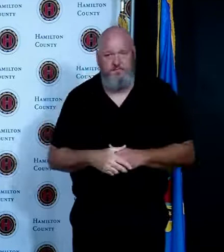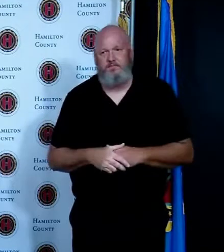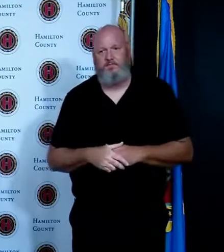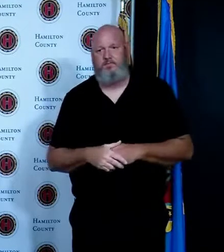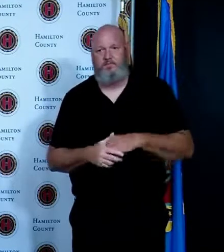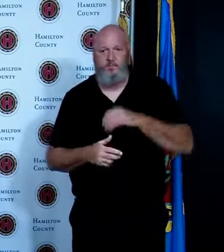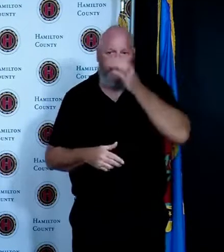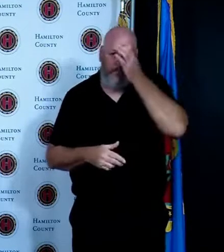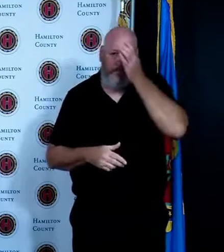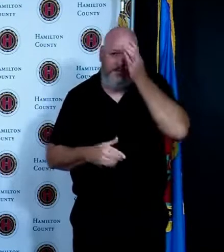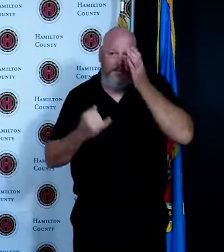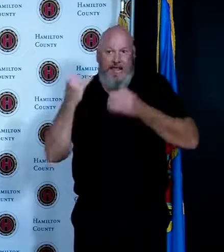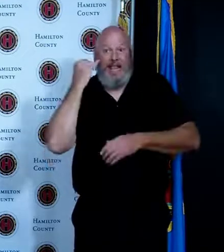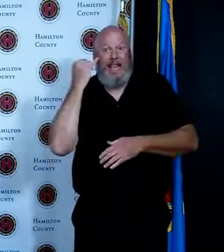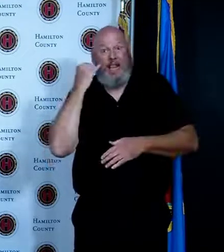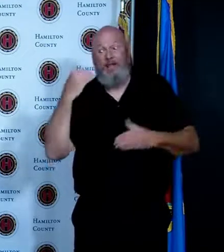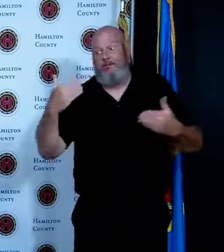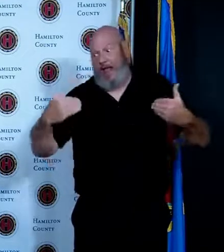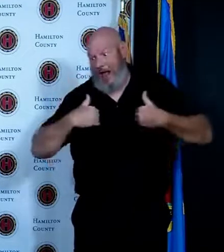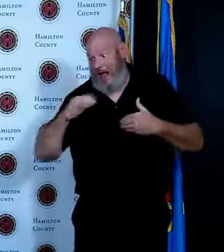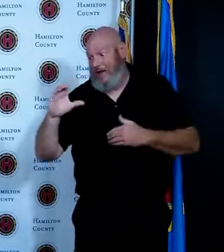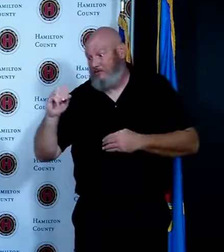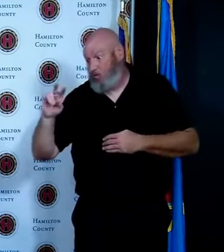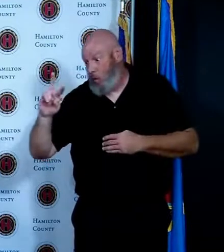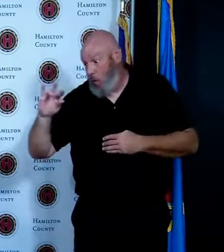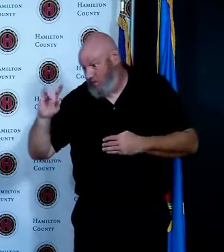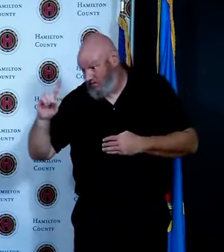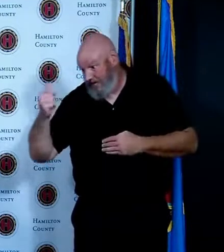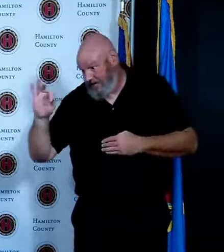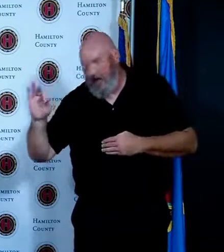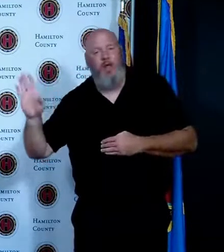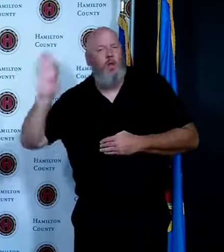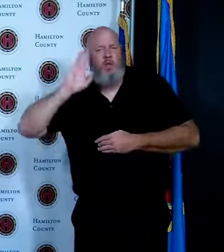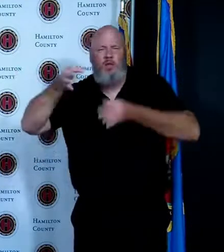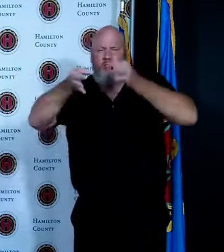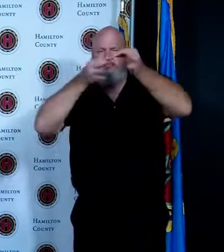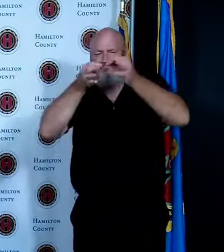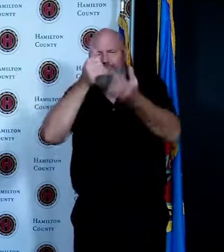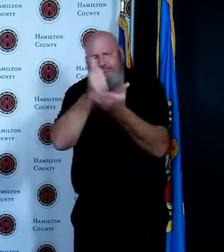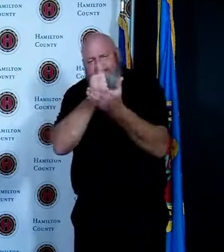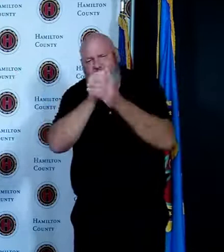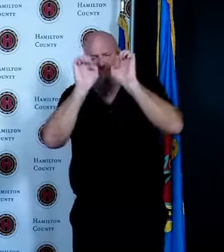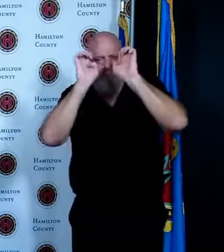including that garden test sites can be found on our web site HCPH.org I know